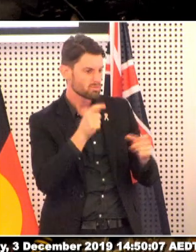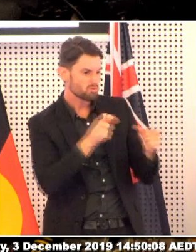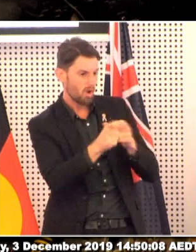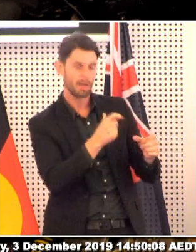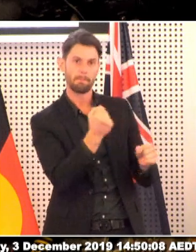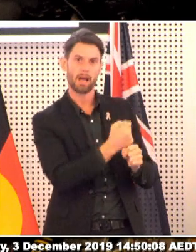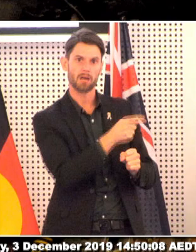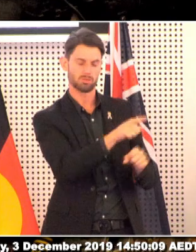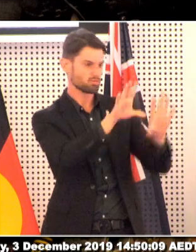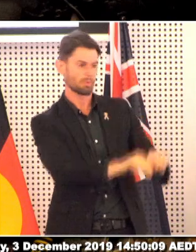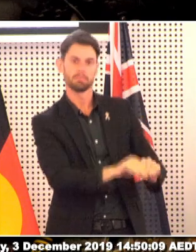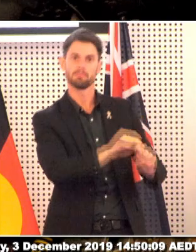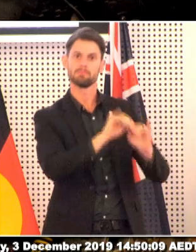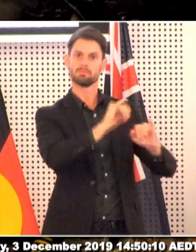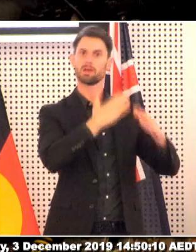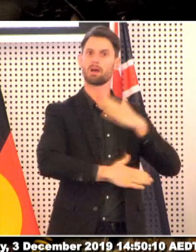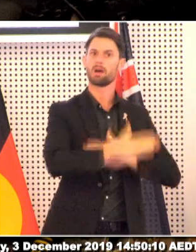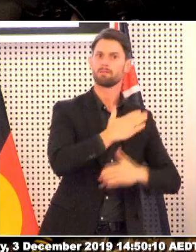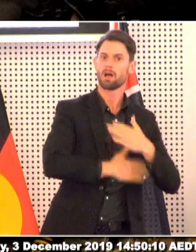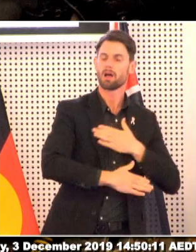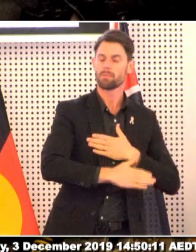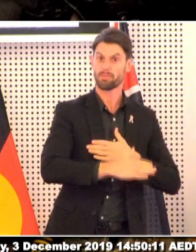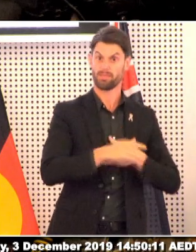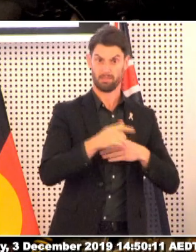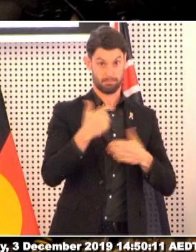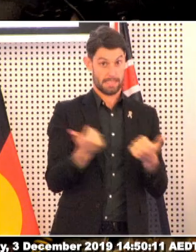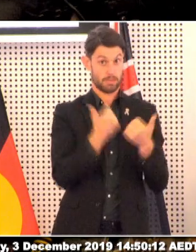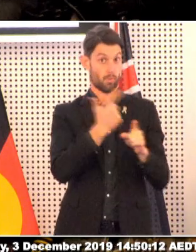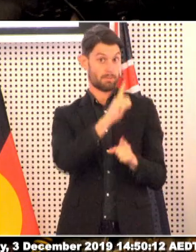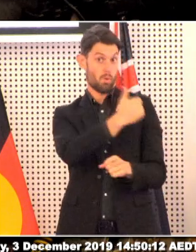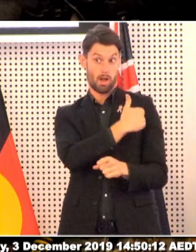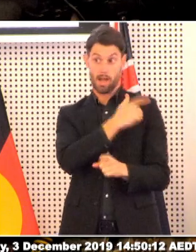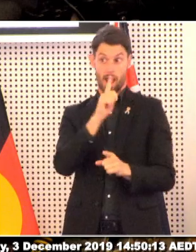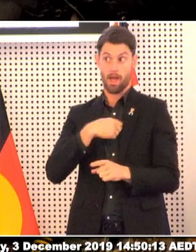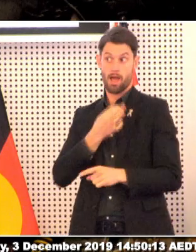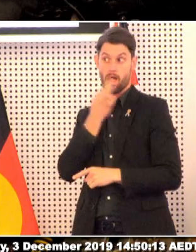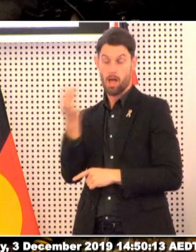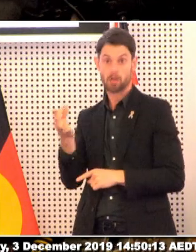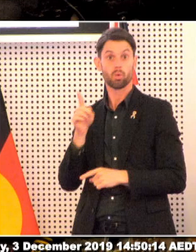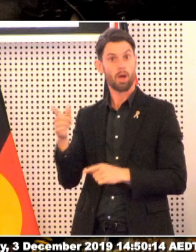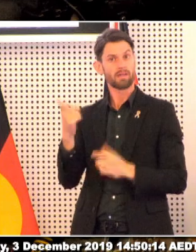So I’m just interested to explore with you, did you have a view about the utility of a